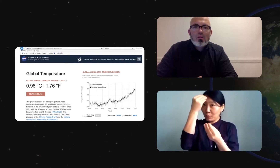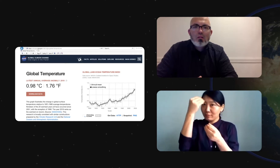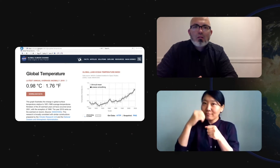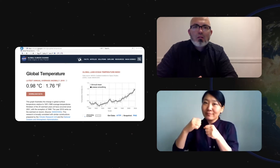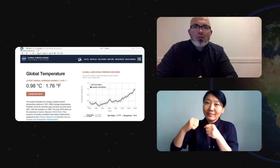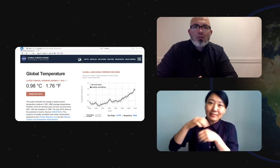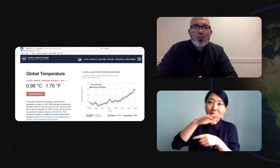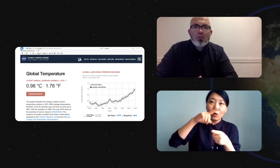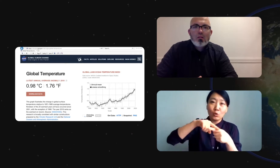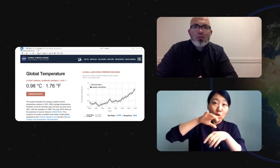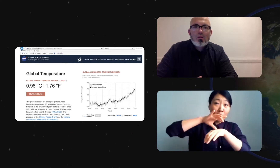any earth weather information.